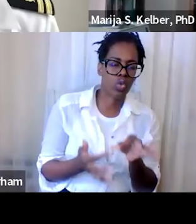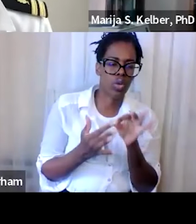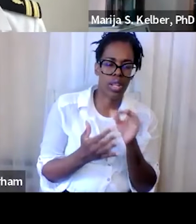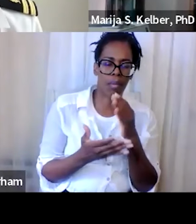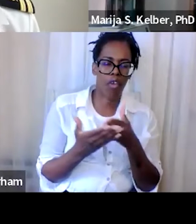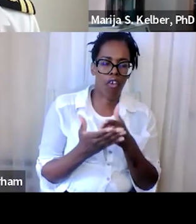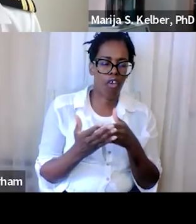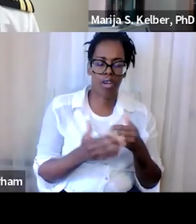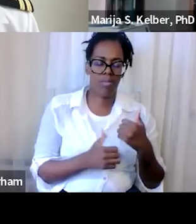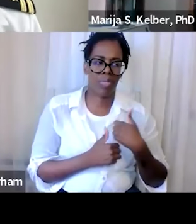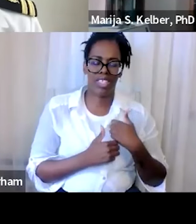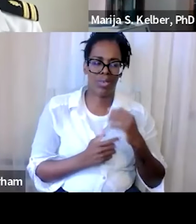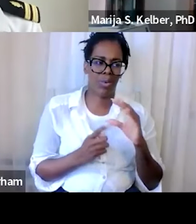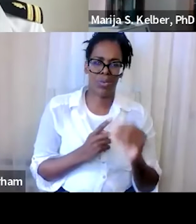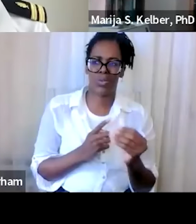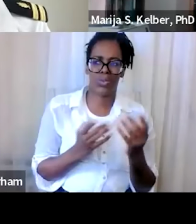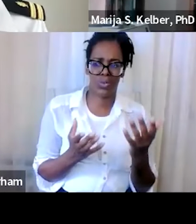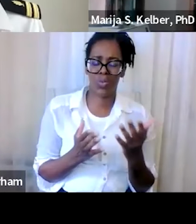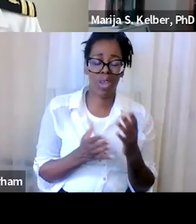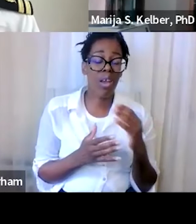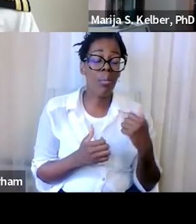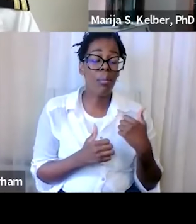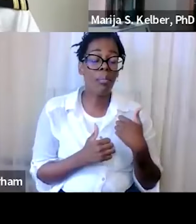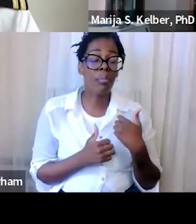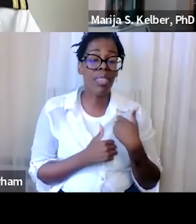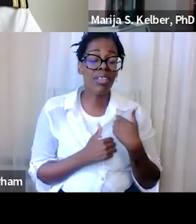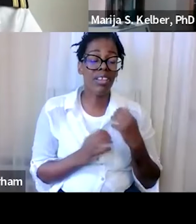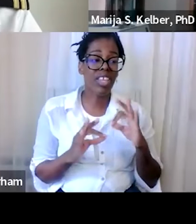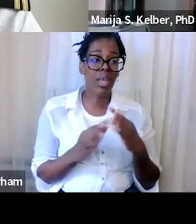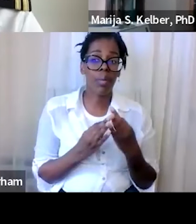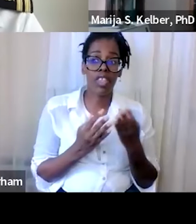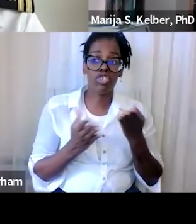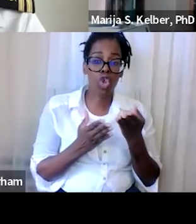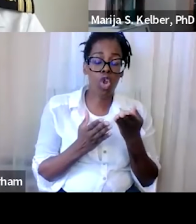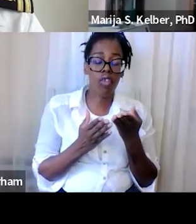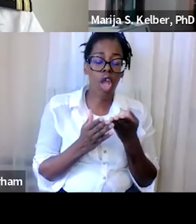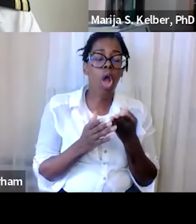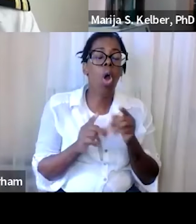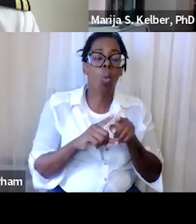of military culture in that military families serve alongside their service members,